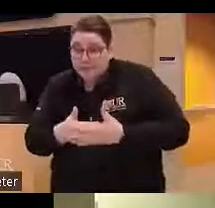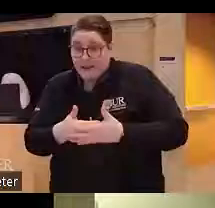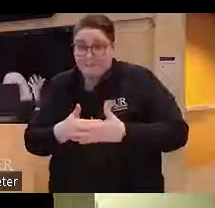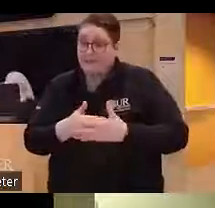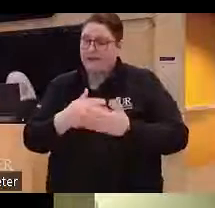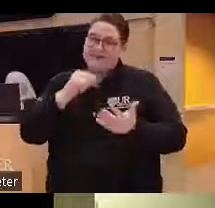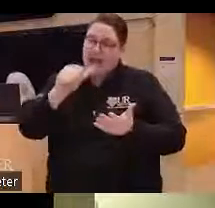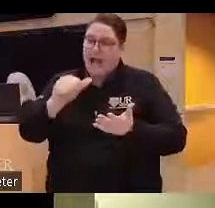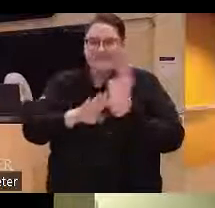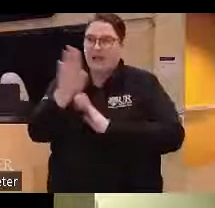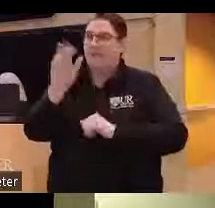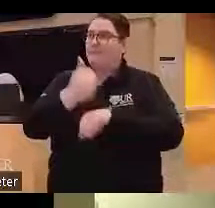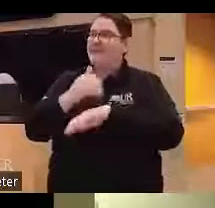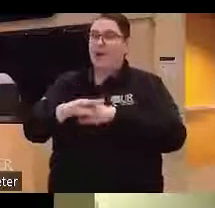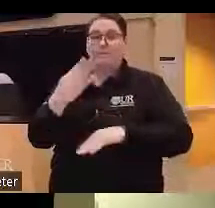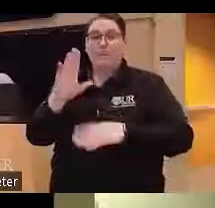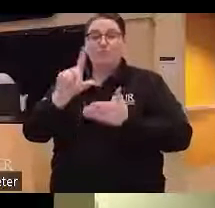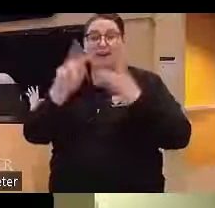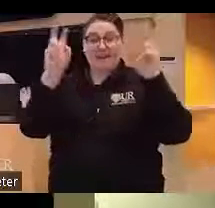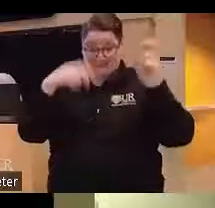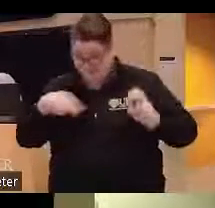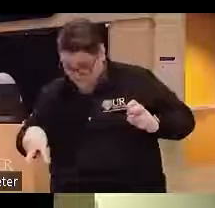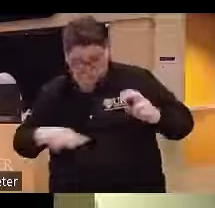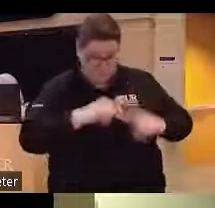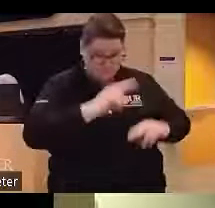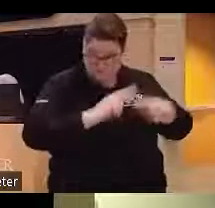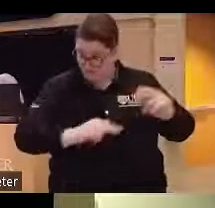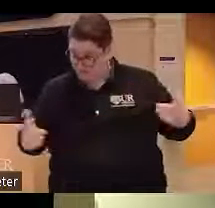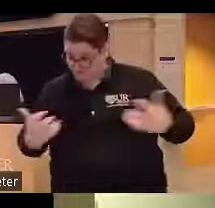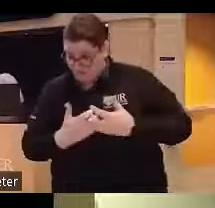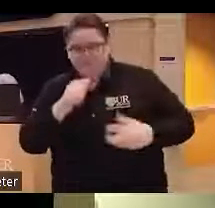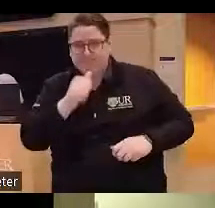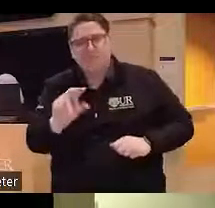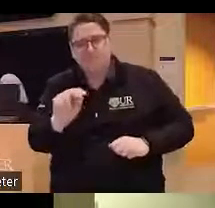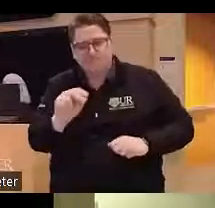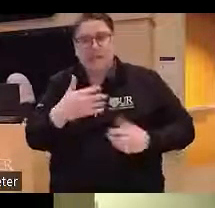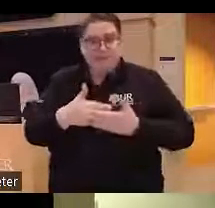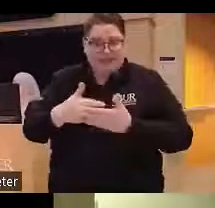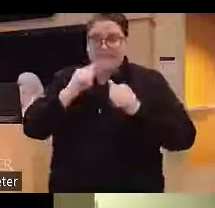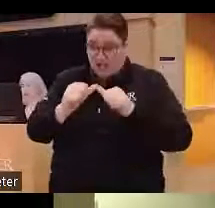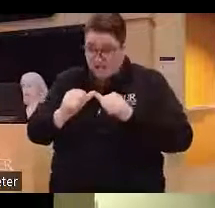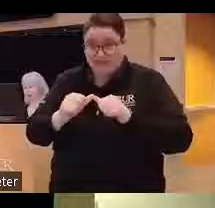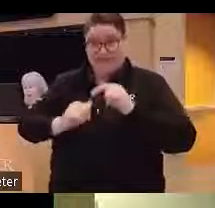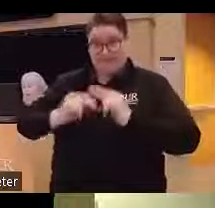Mom and dad give and it's just coming together the baby is constantly receiving signals um from